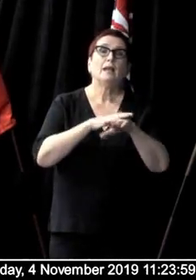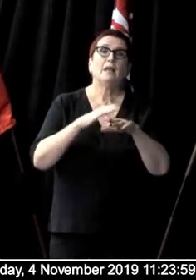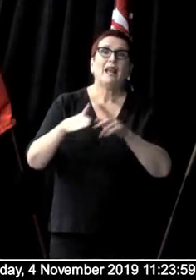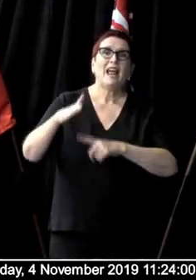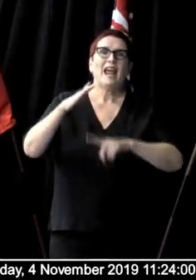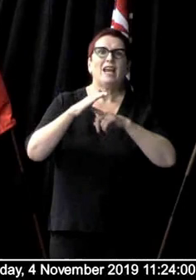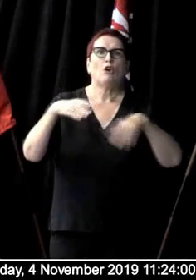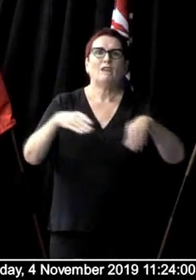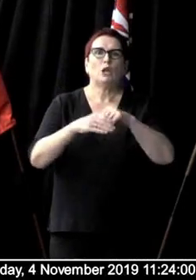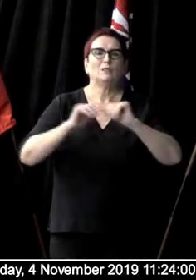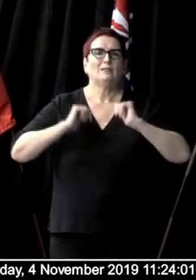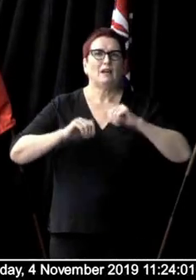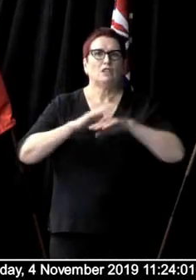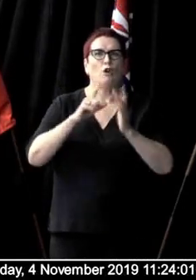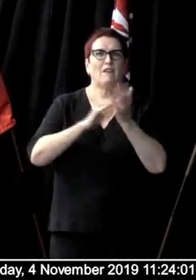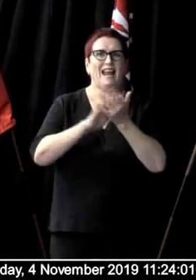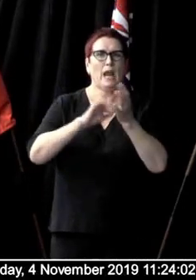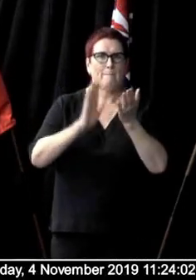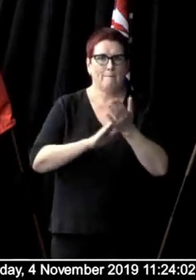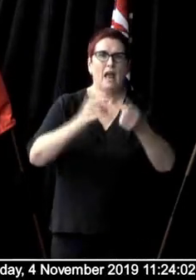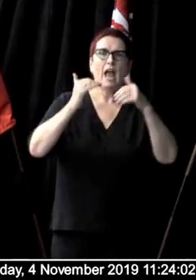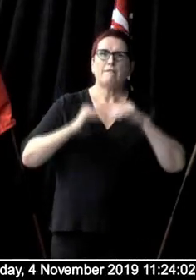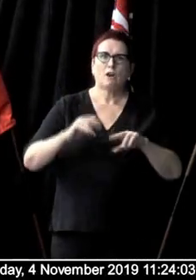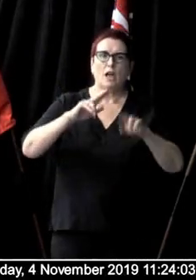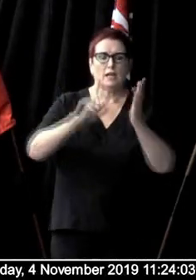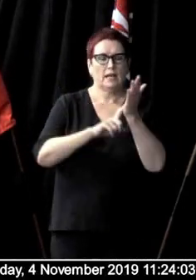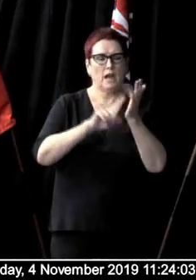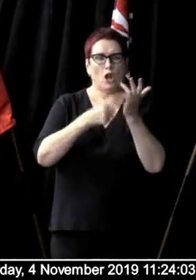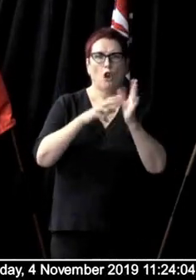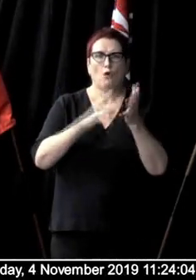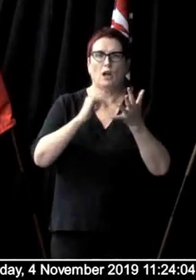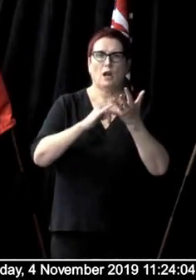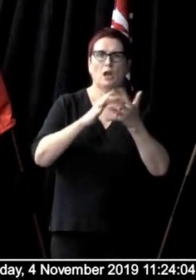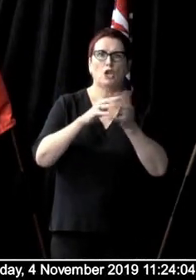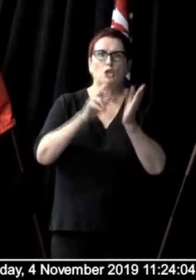And, finally, Ms Loren Swancutt, currently acting in a secondment as Regional Head